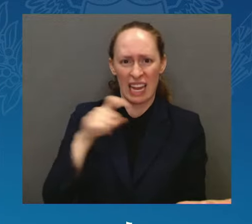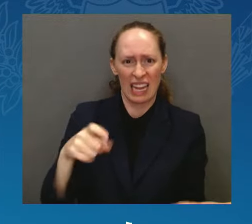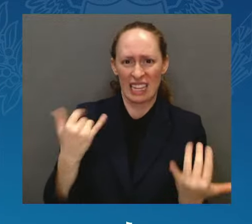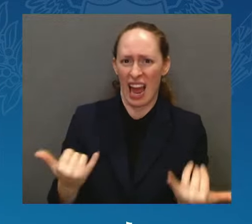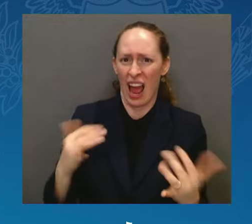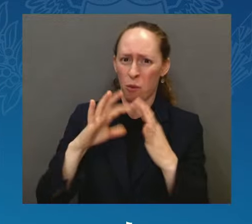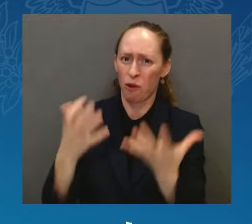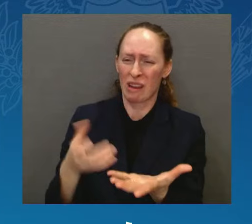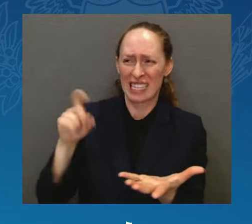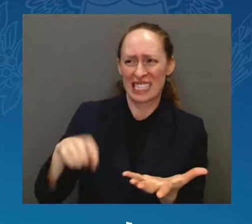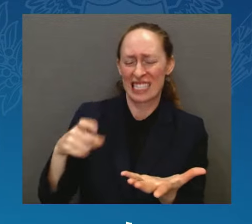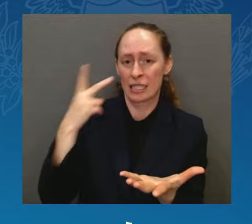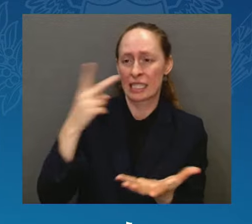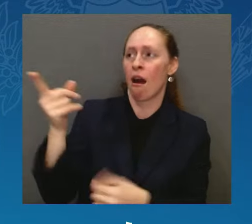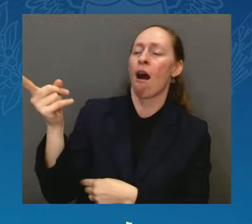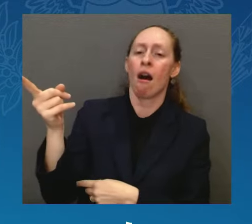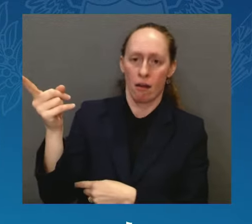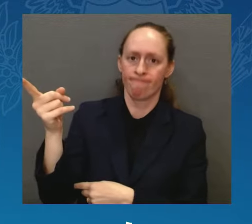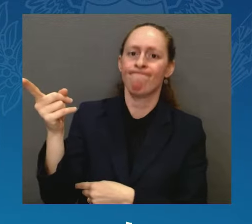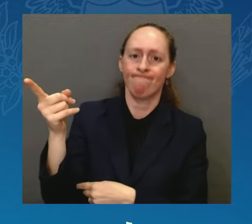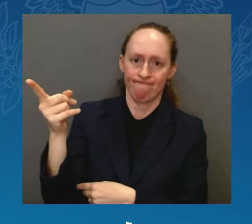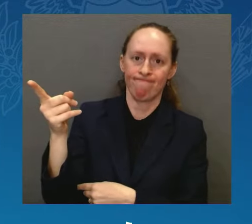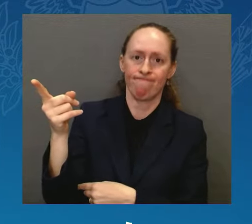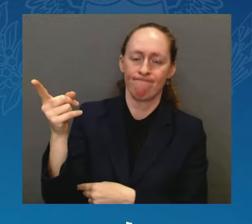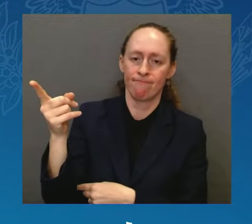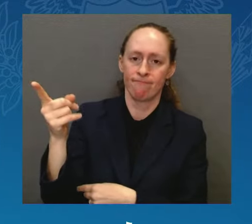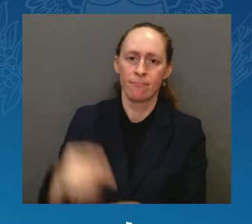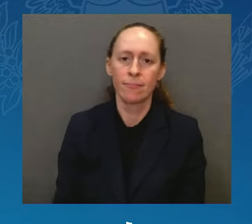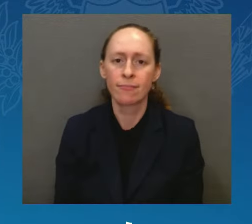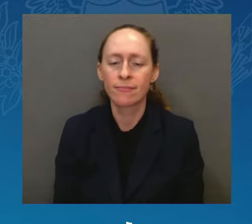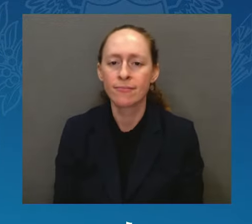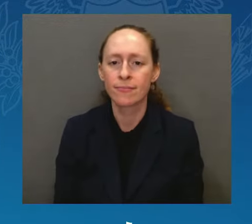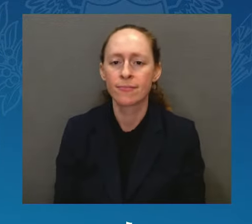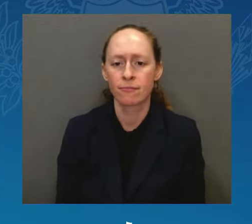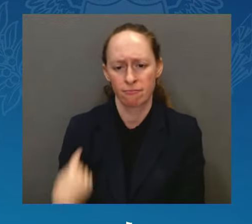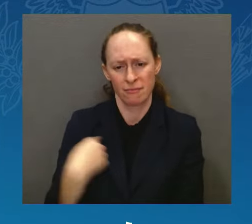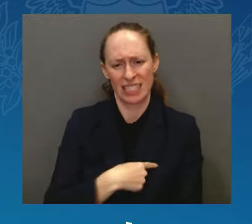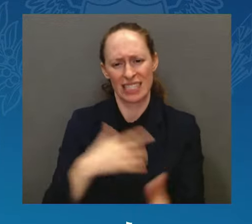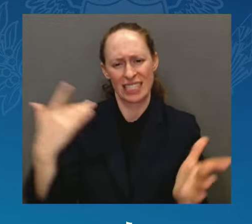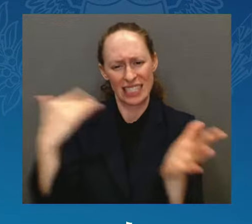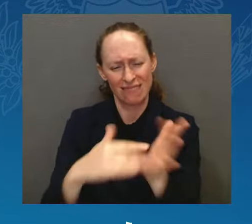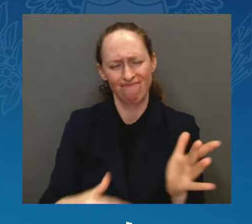As we have constantly made clear, our support for Israel's security is unwavering,